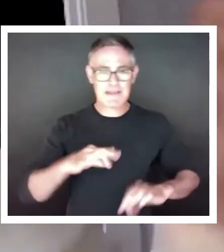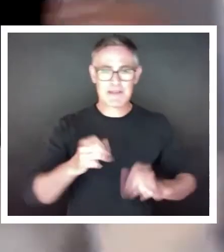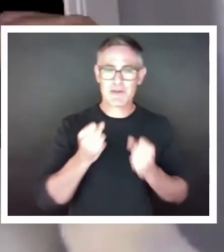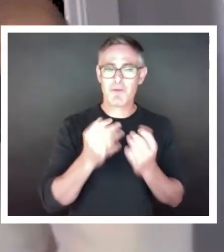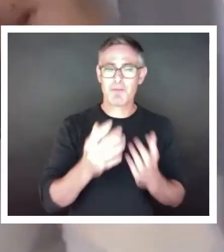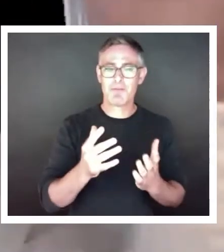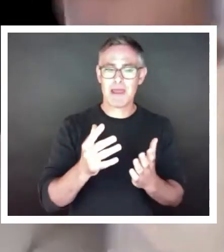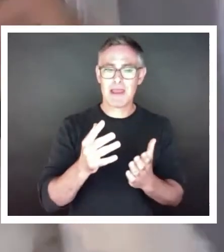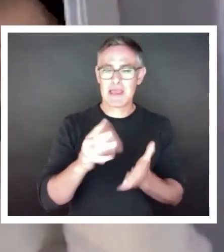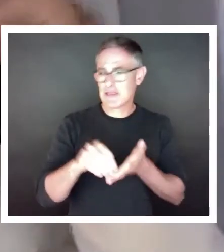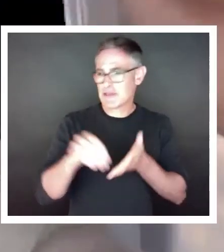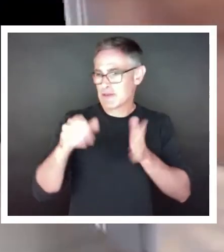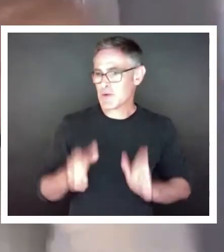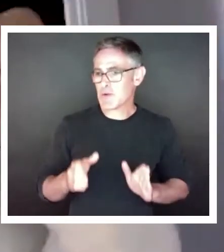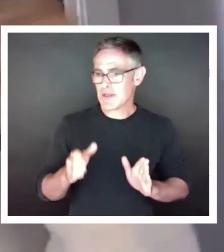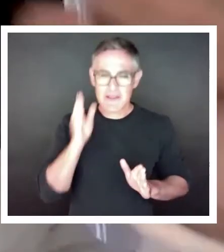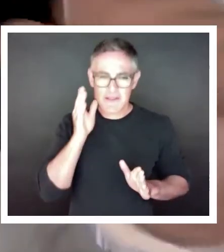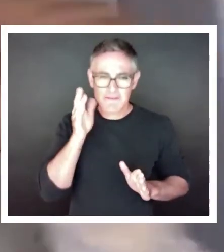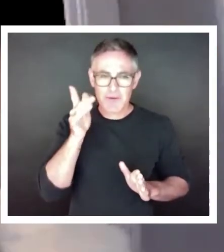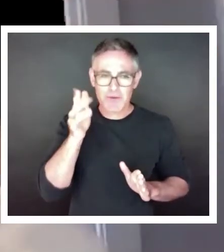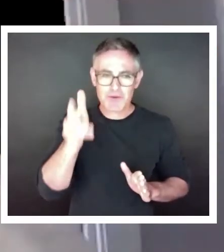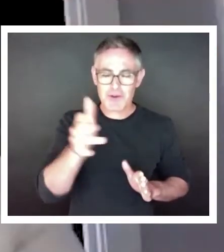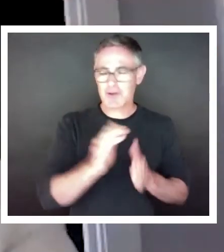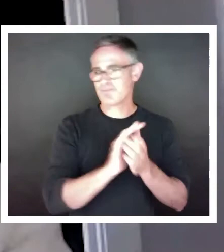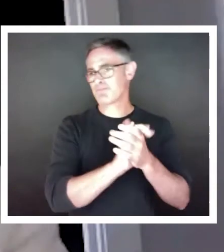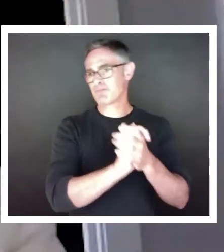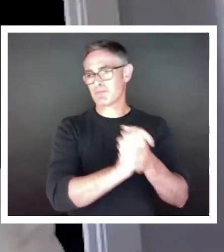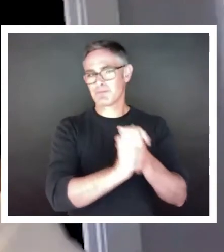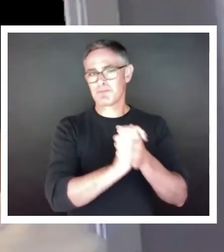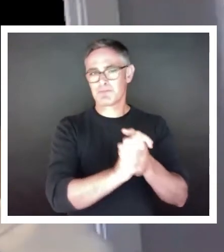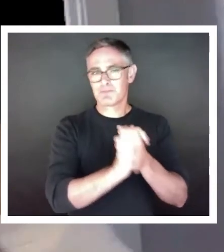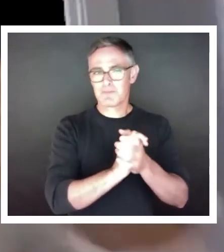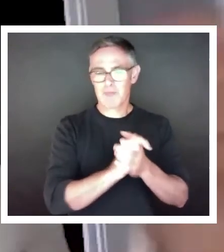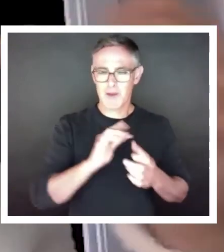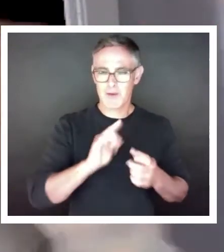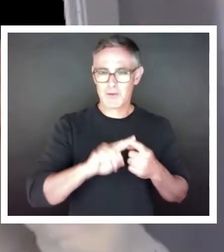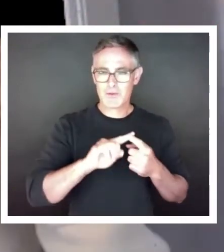Congratulations to the graduating class of 2021,